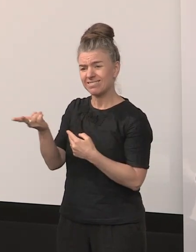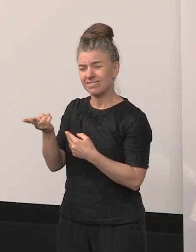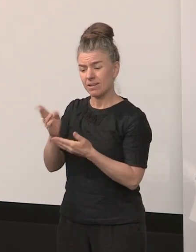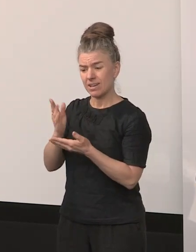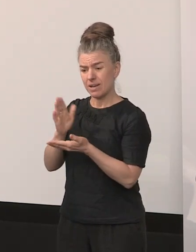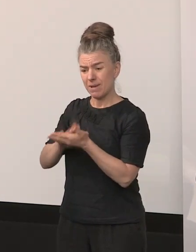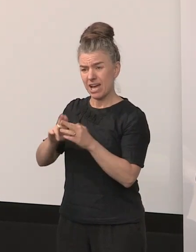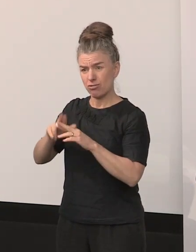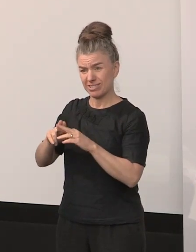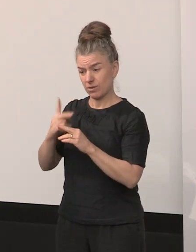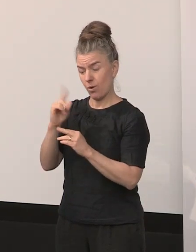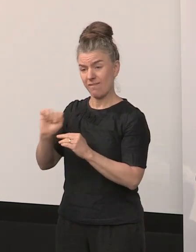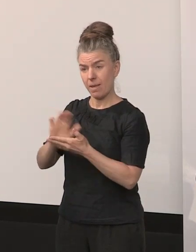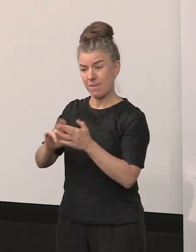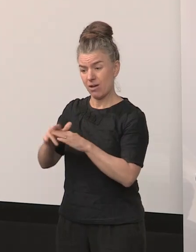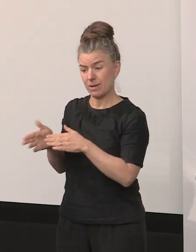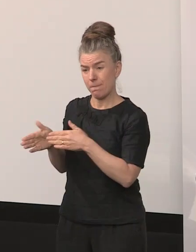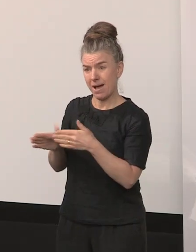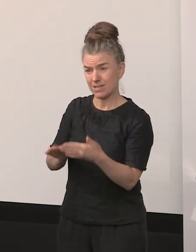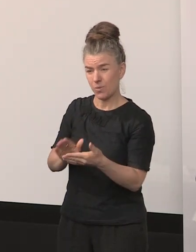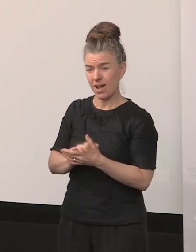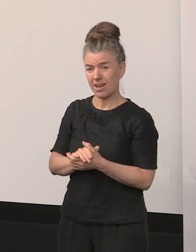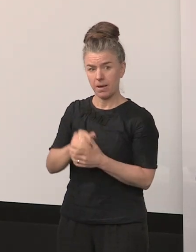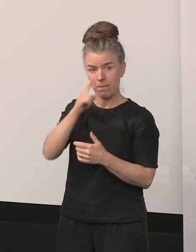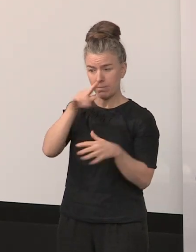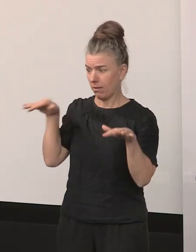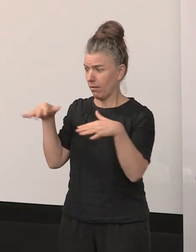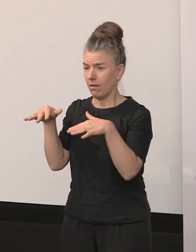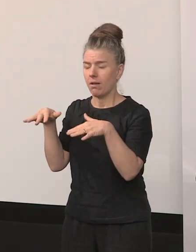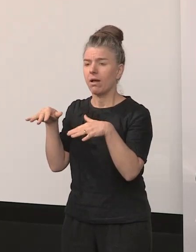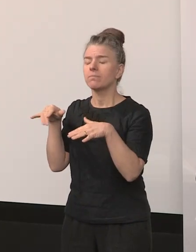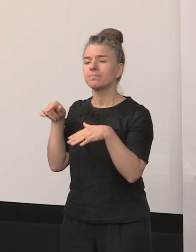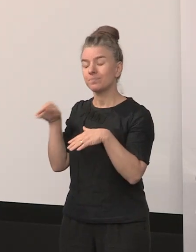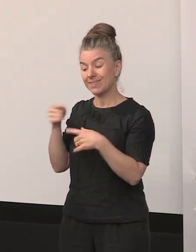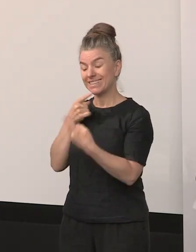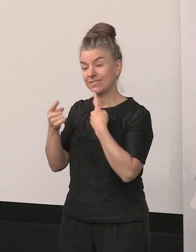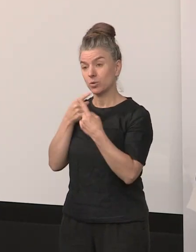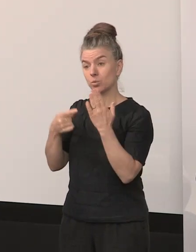Because especially in a situation where someone is distressed - these women had recently lost a parent, and,